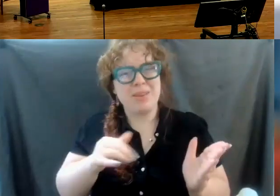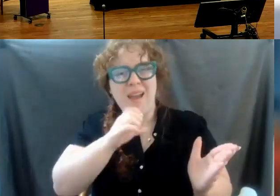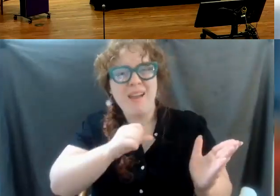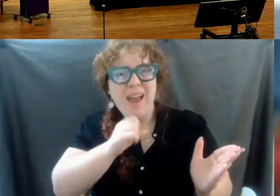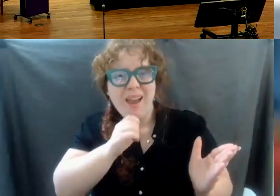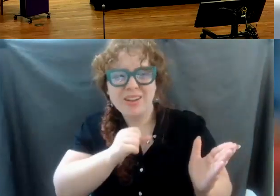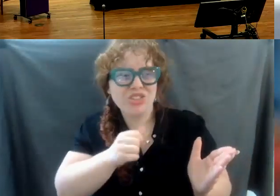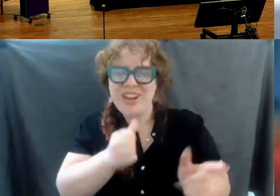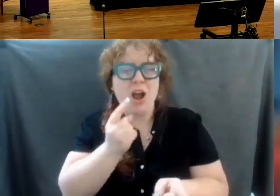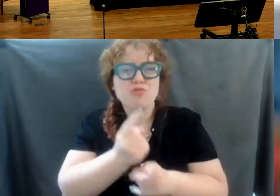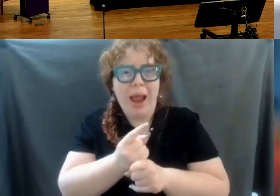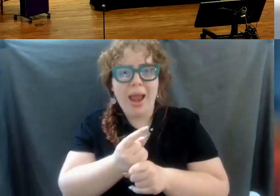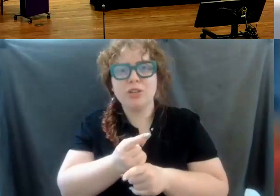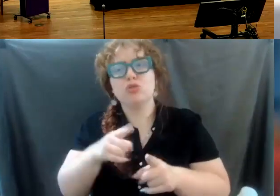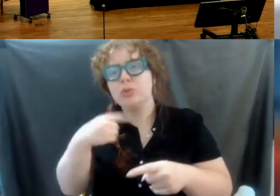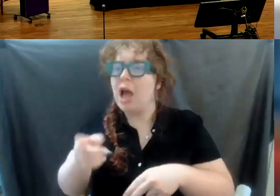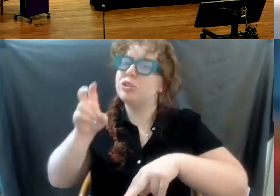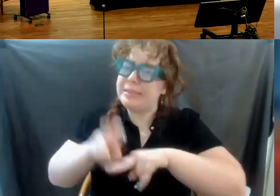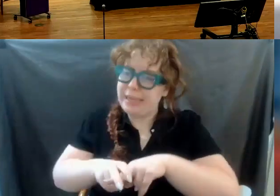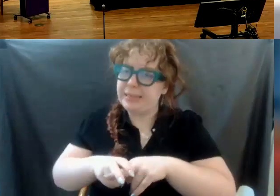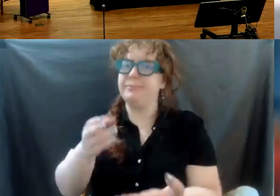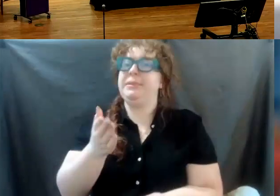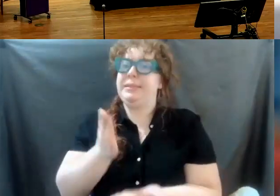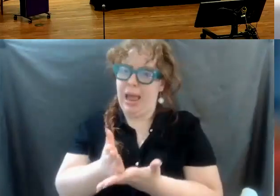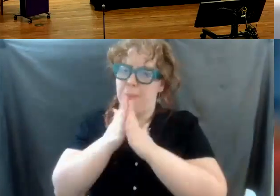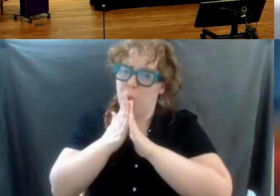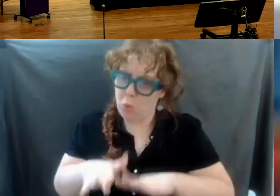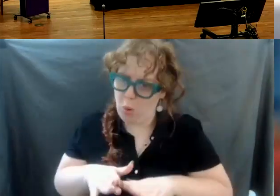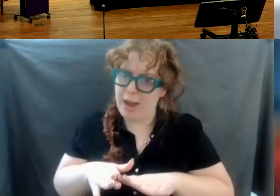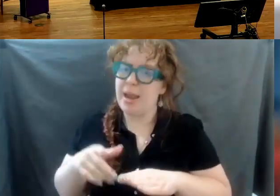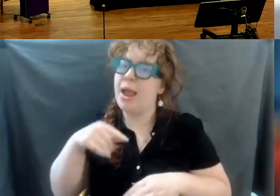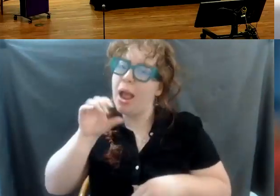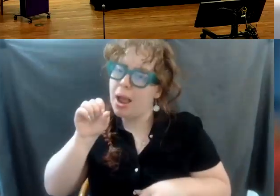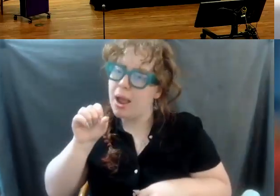Is there something about the structure of the classroom that's broken and not the individual boy